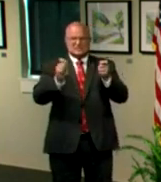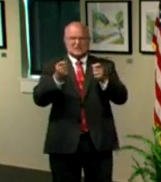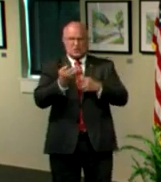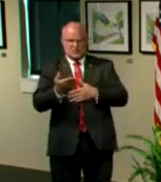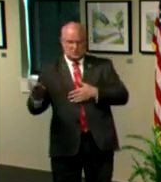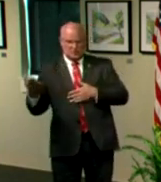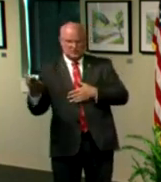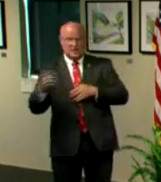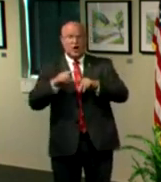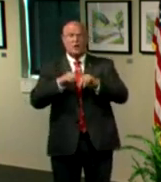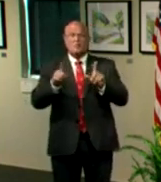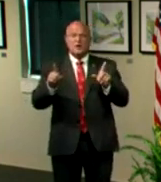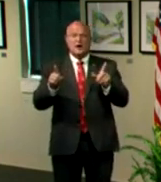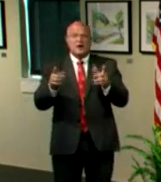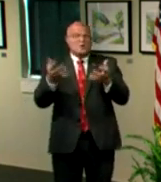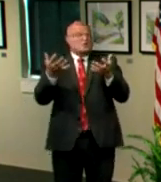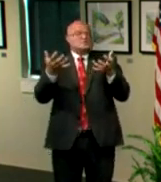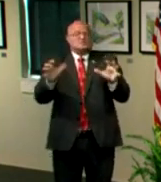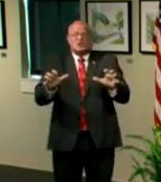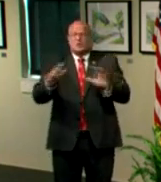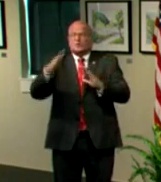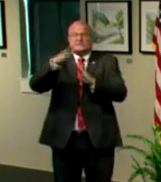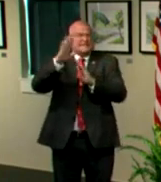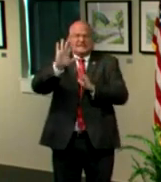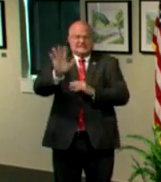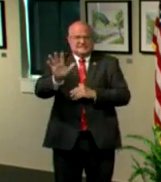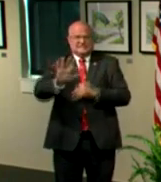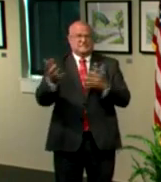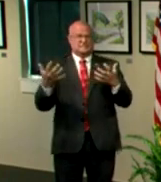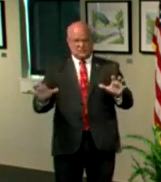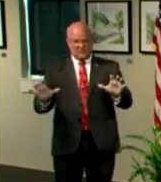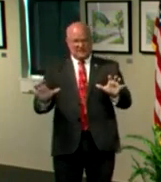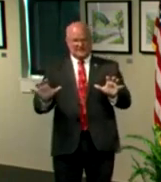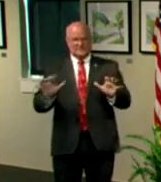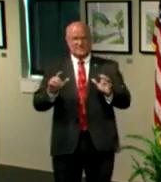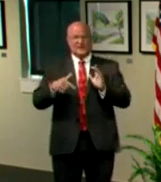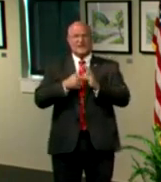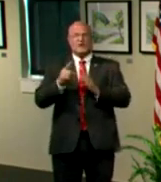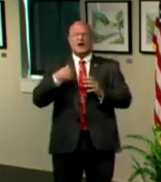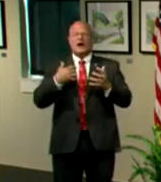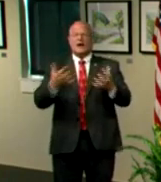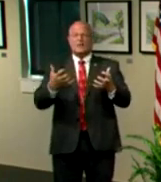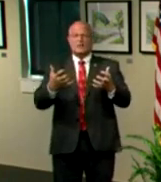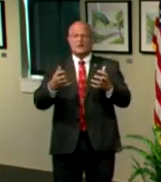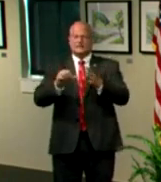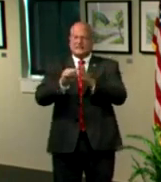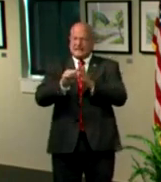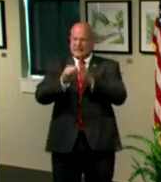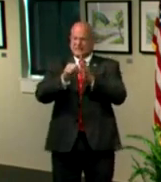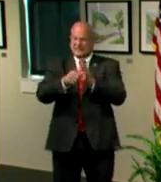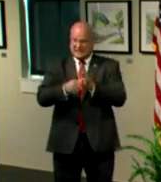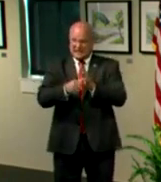WOULD HAVE TO DO SOME ACQUISITIONS AND SOME SIGNIFICANT SHIFTING OF